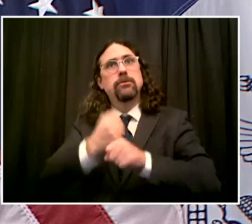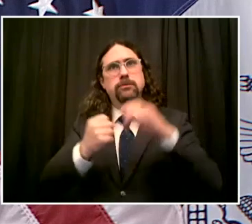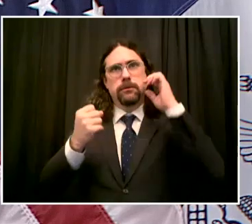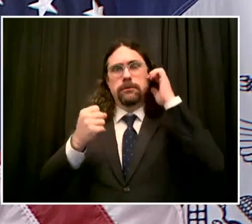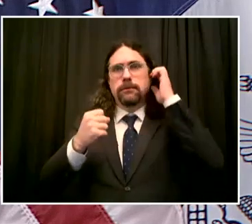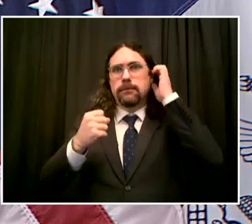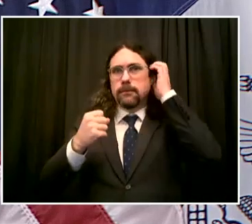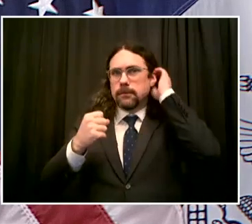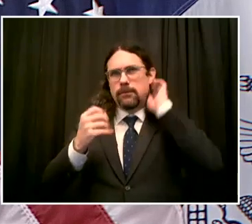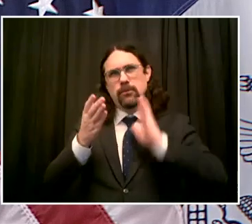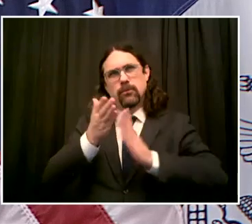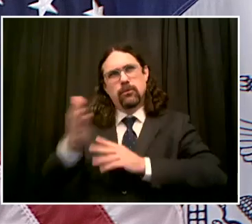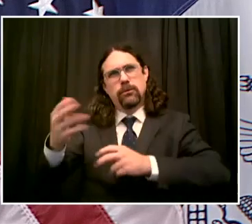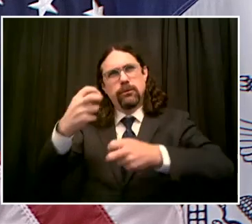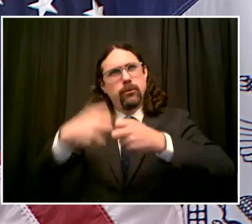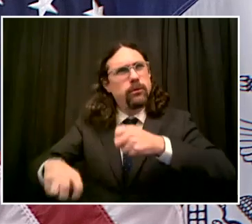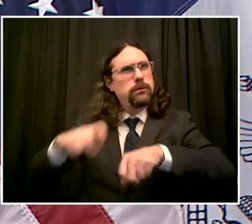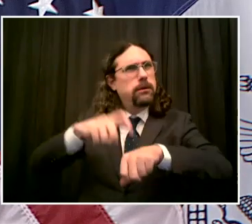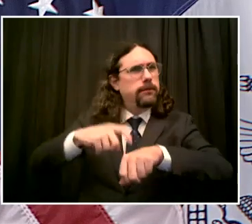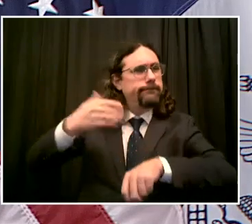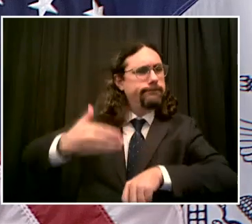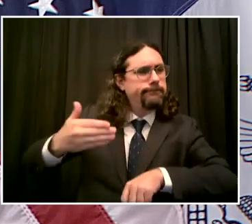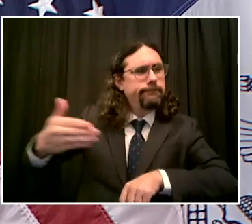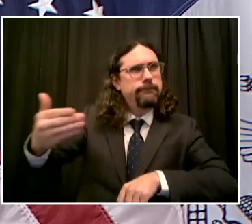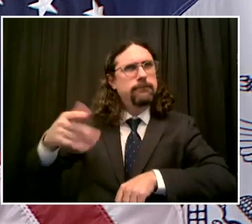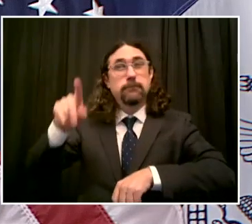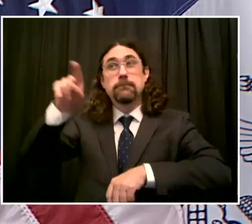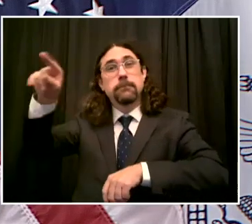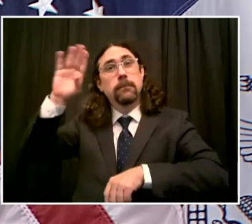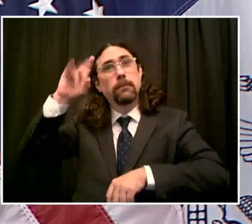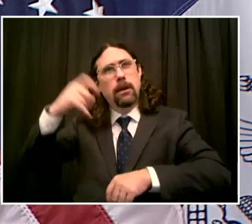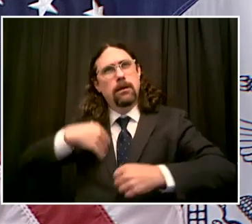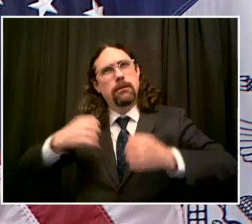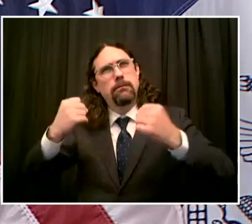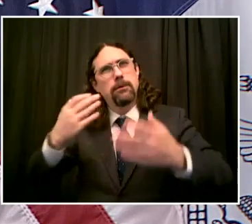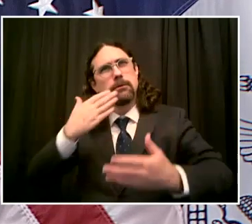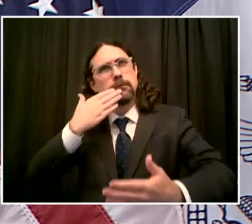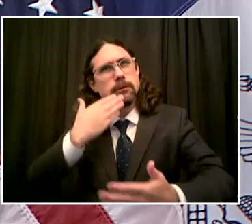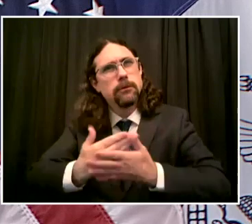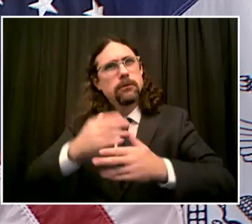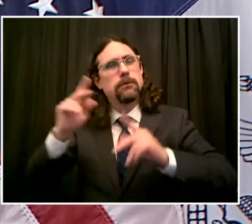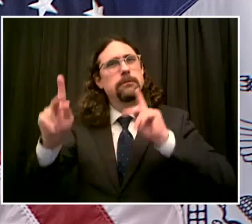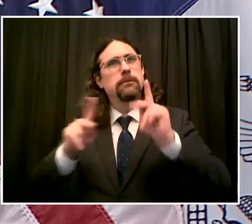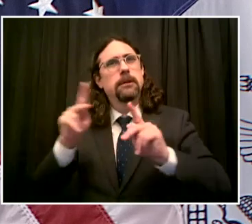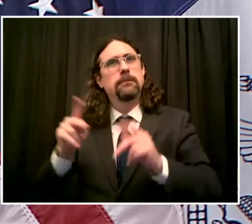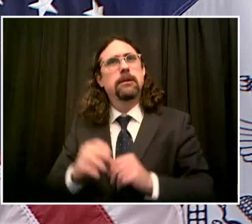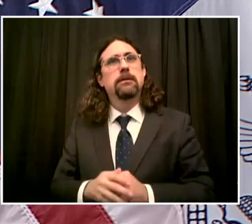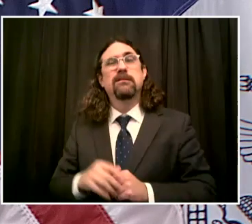EXTRAORDINARY STRENGTH AND GOODNESS OF THE PEOPLE OF THE BROX.N WHAT WE SAW TOOK